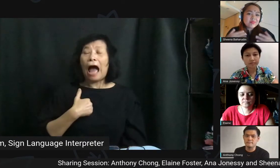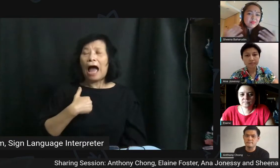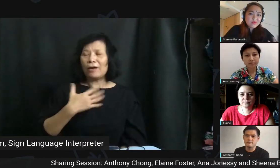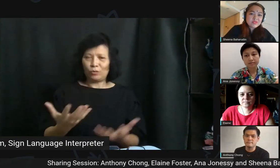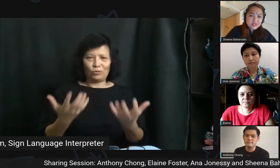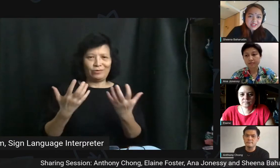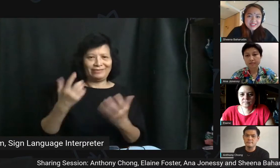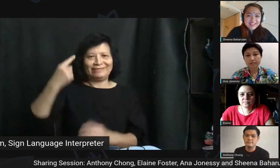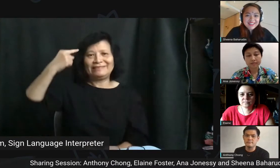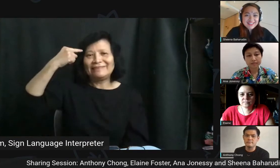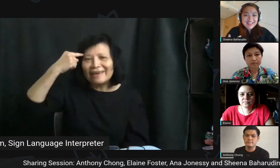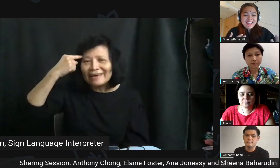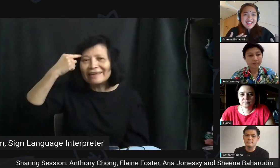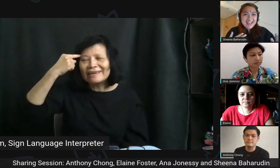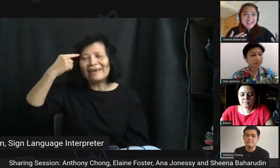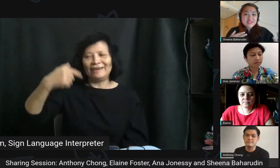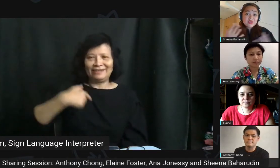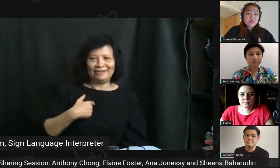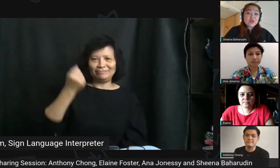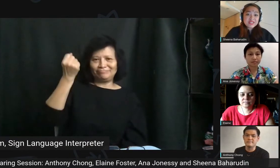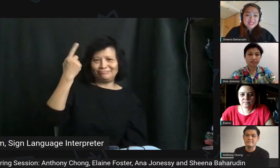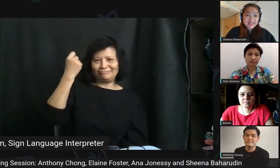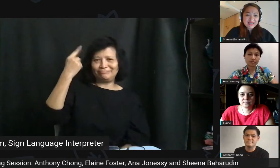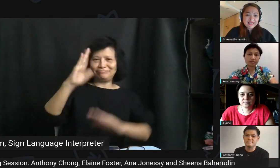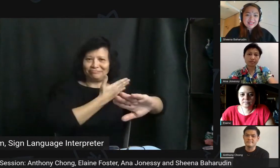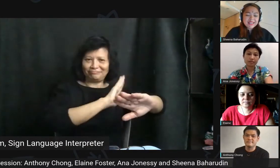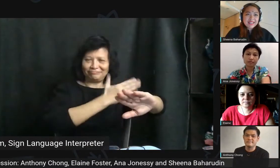that poetry and storytelling.